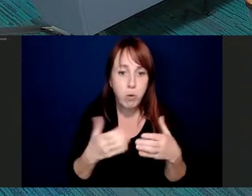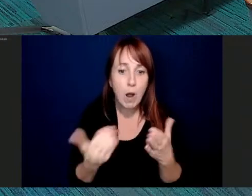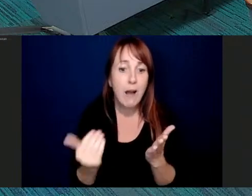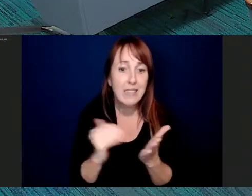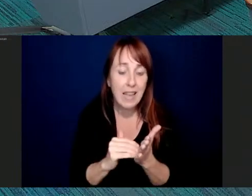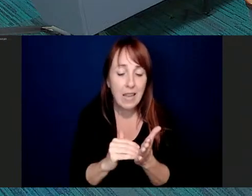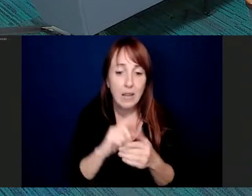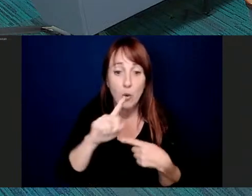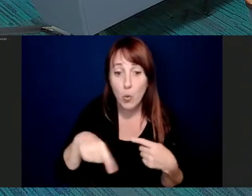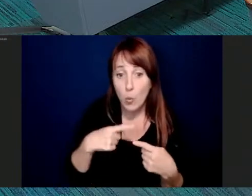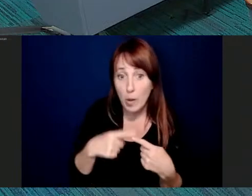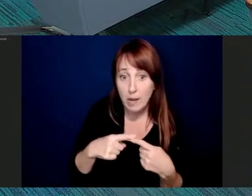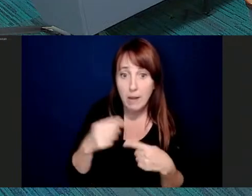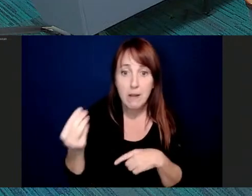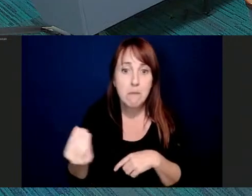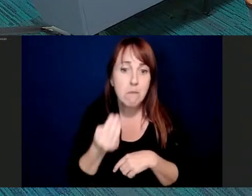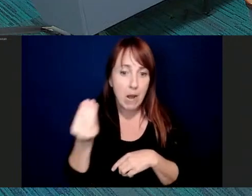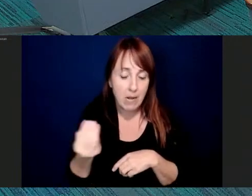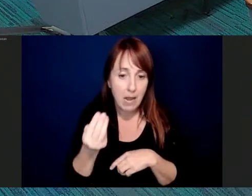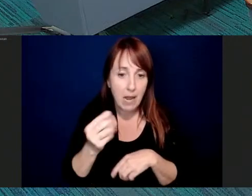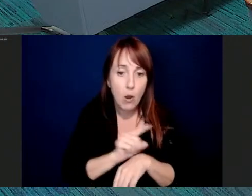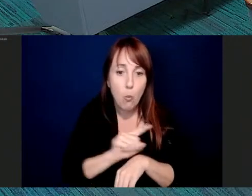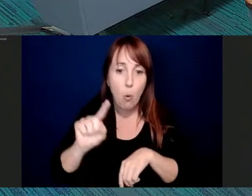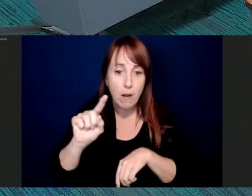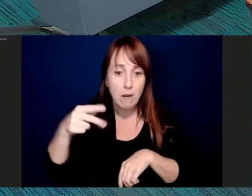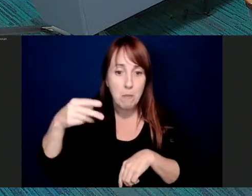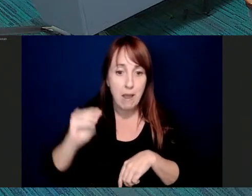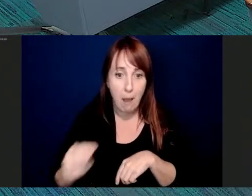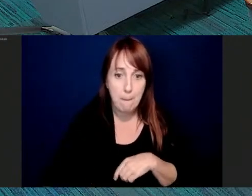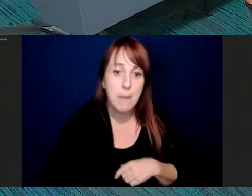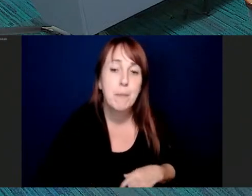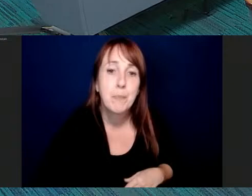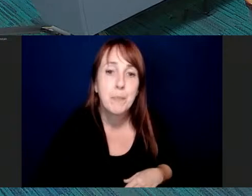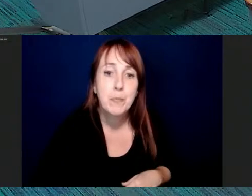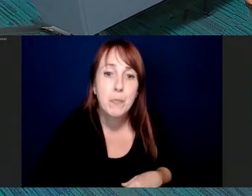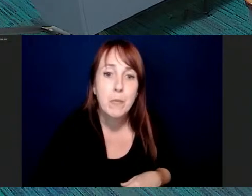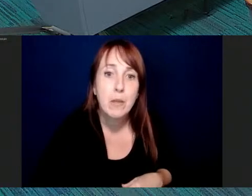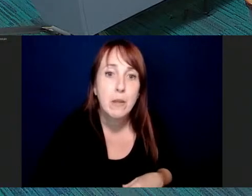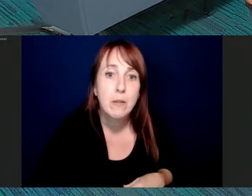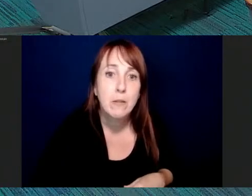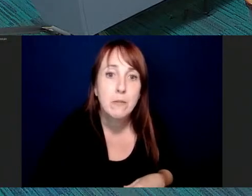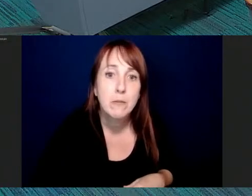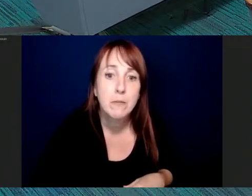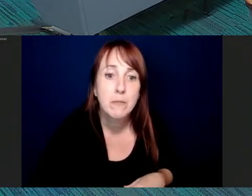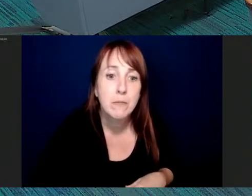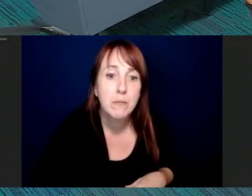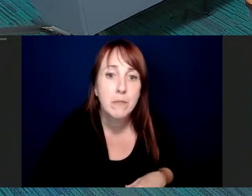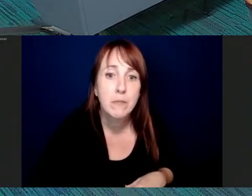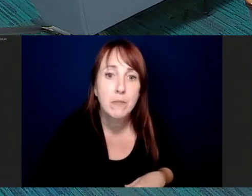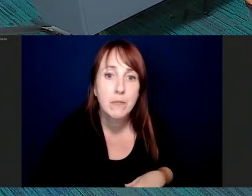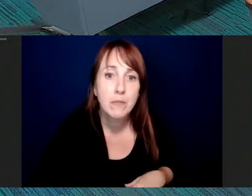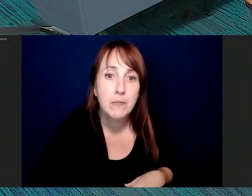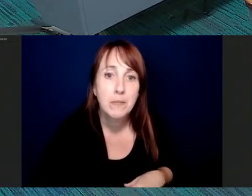on Monday at 1:00 PM at this same February 10th,